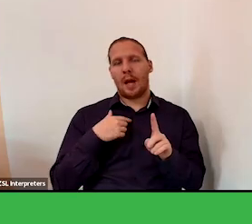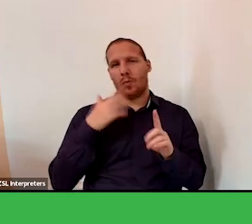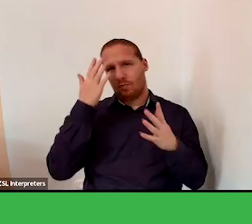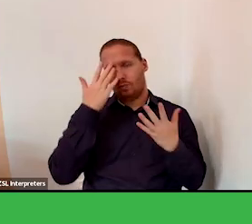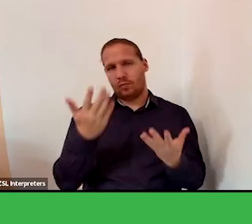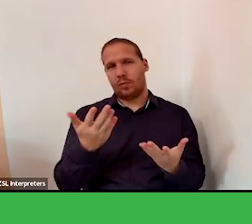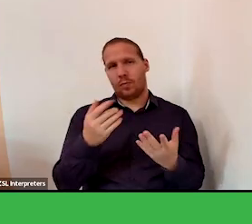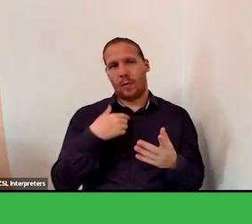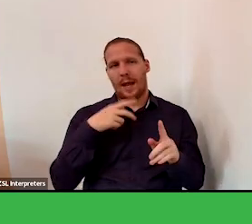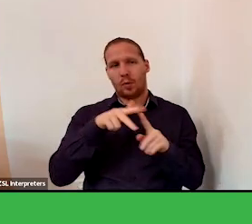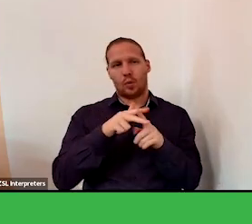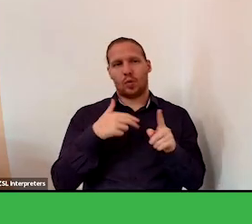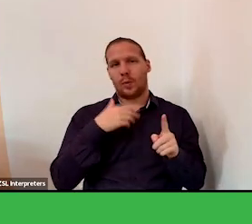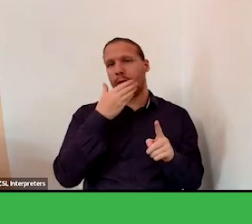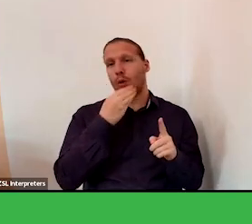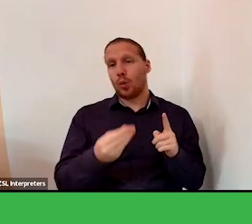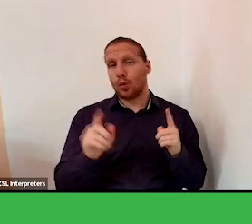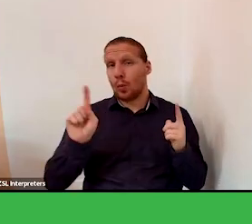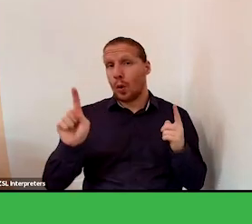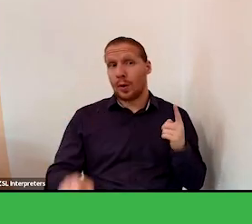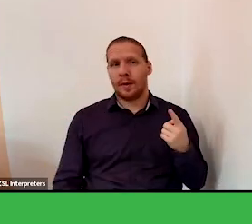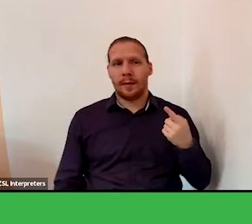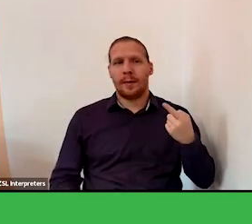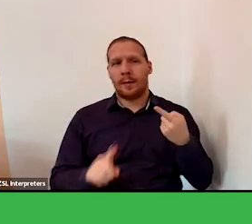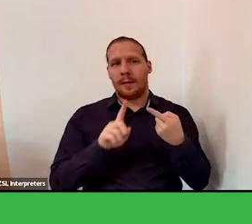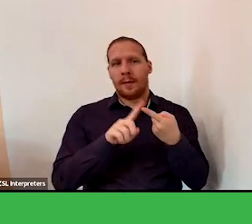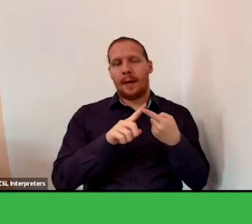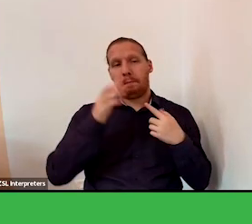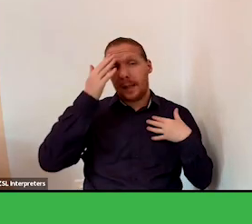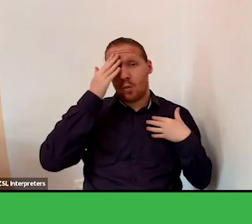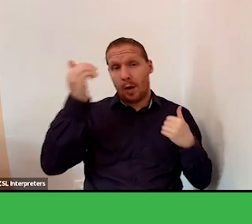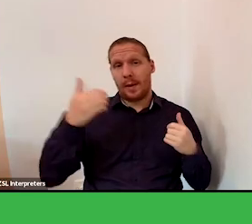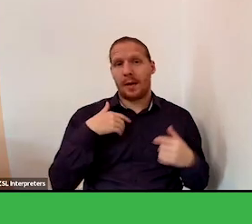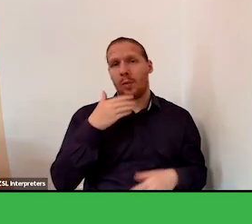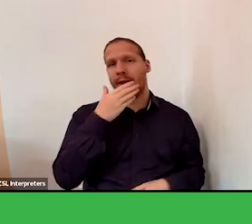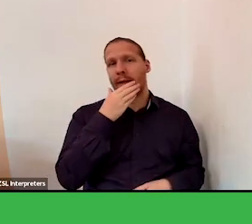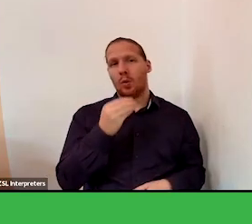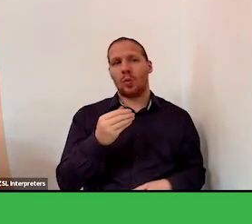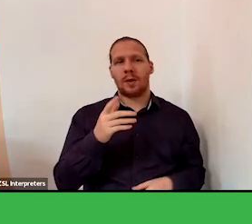So in the snapshot, Mental Wellbeing was measured using the validated Work Edinburgh Mental Wellbeing Scale.